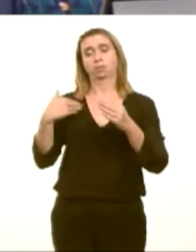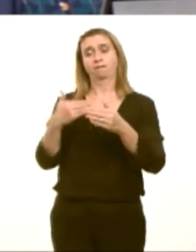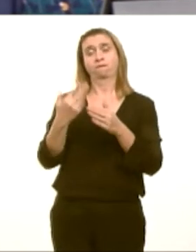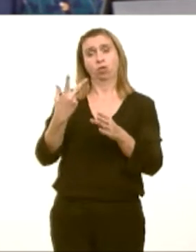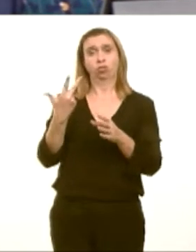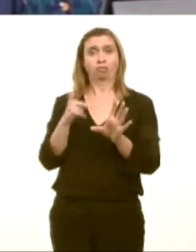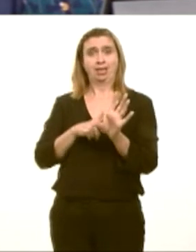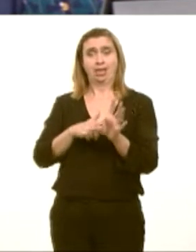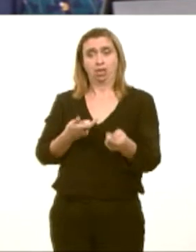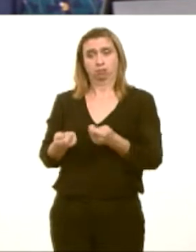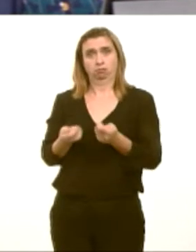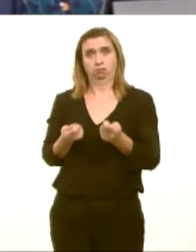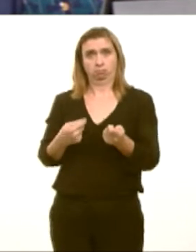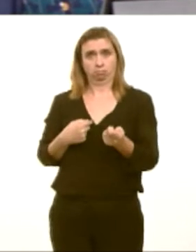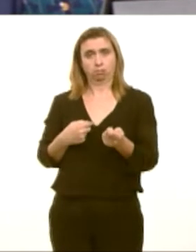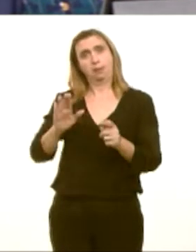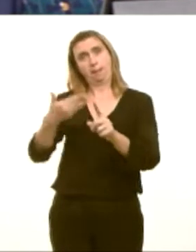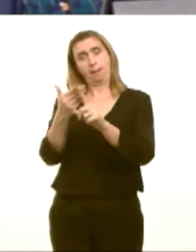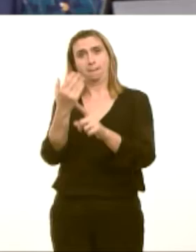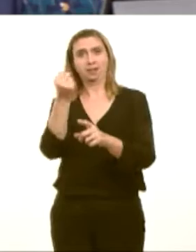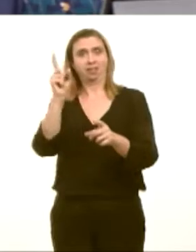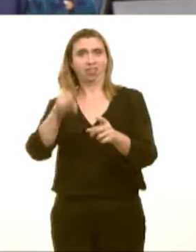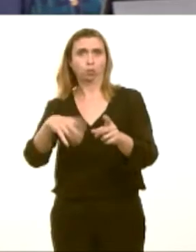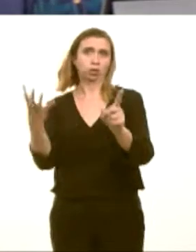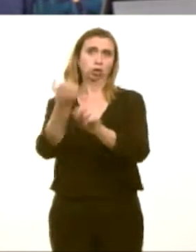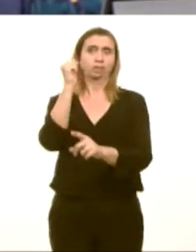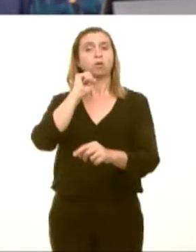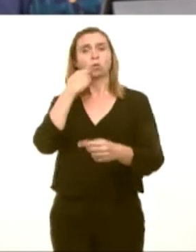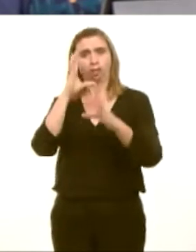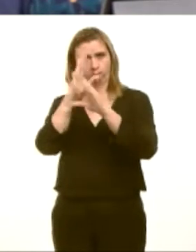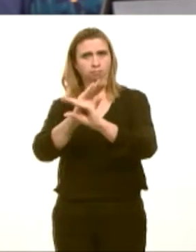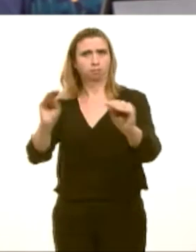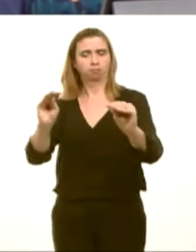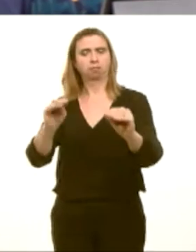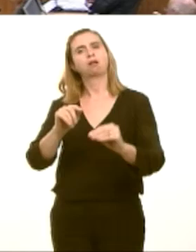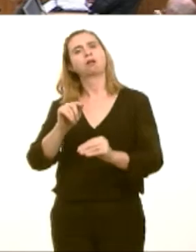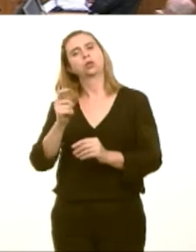against our target of 10,000. We will be able to announce further progress towards this target shortly.